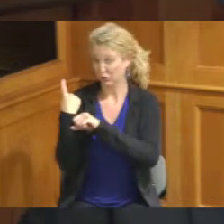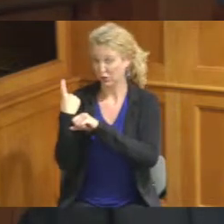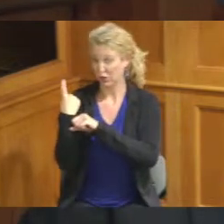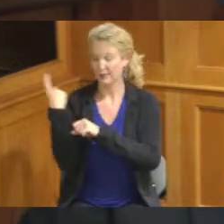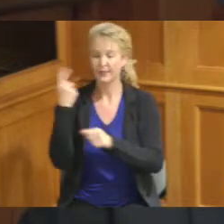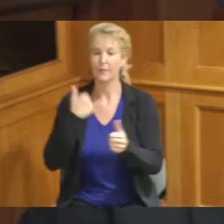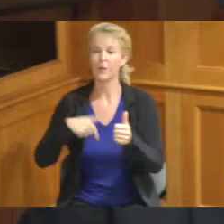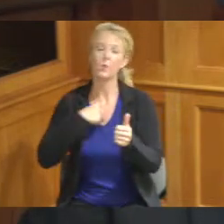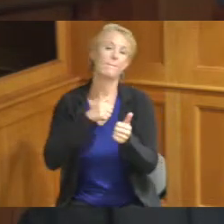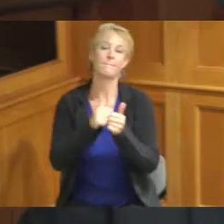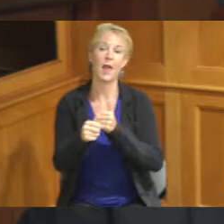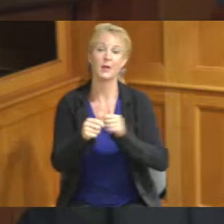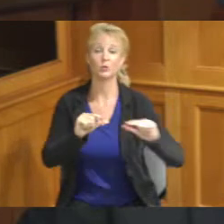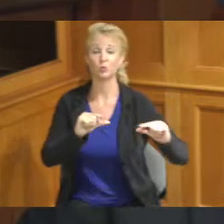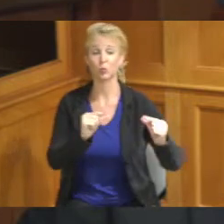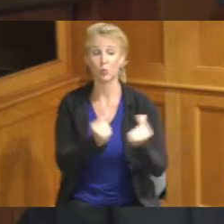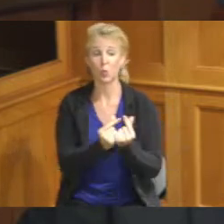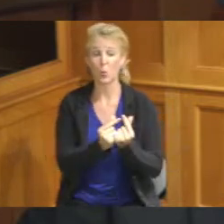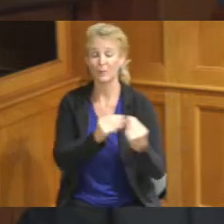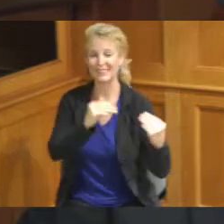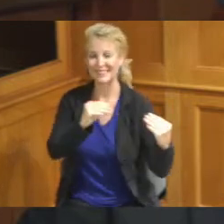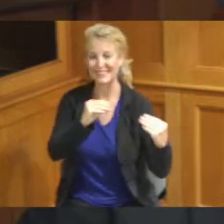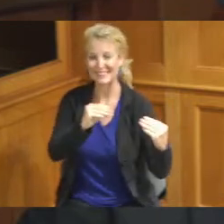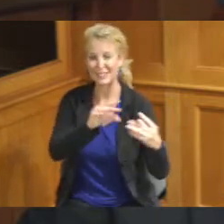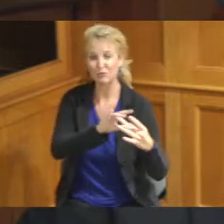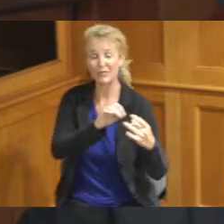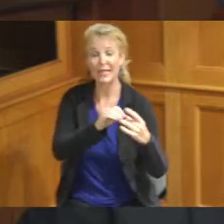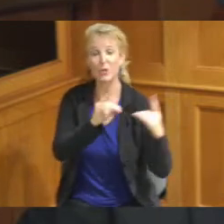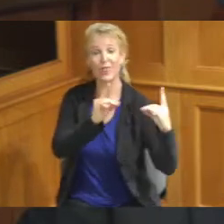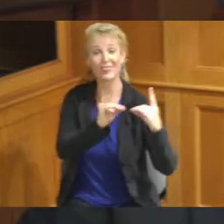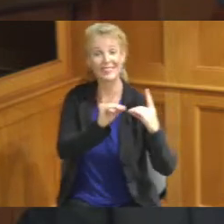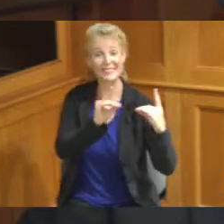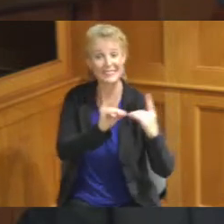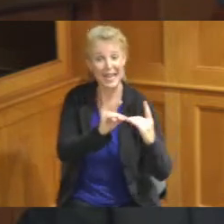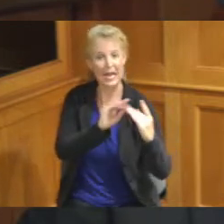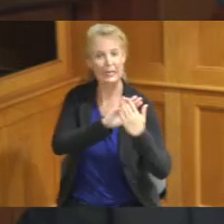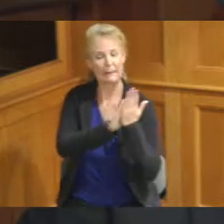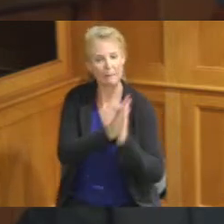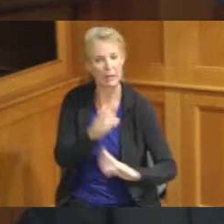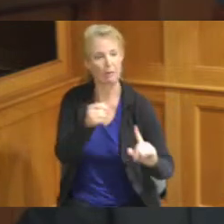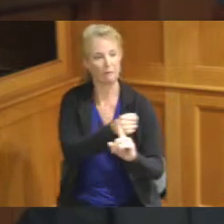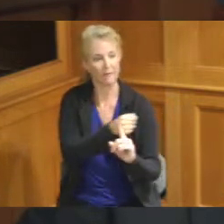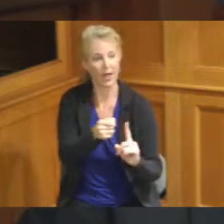helping groups that teach about dating violence in schools to expand their services to provide that